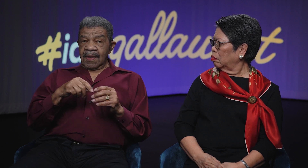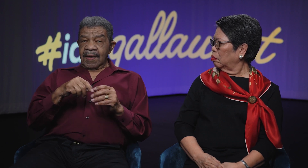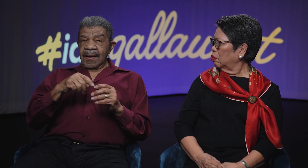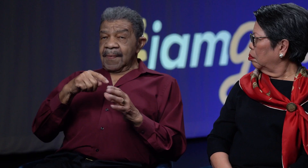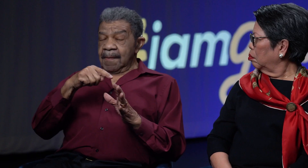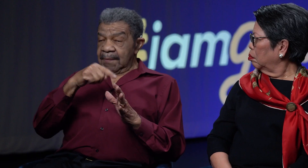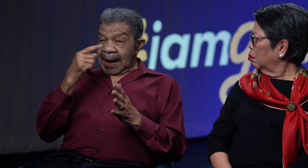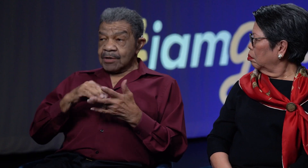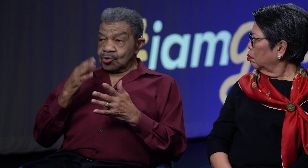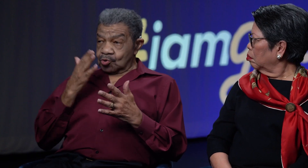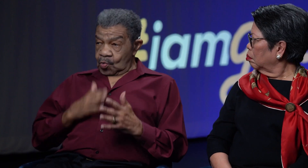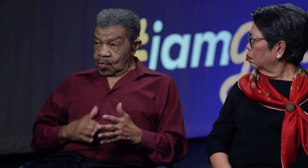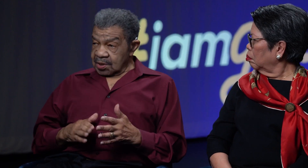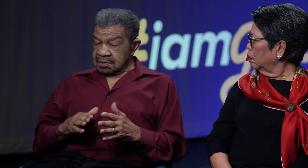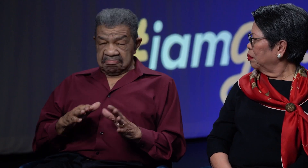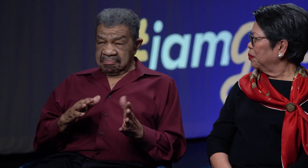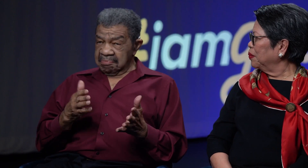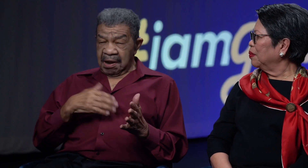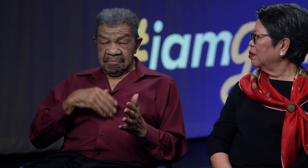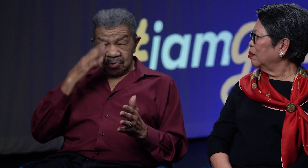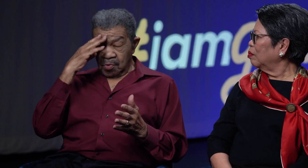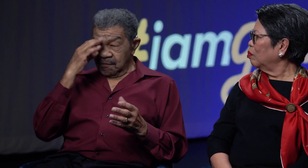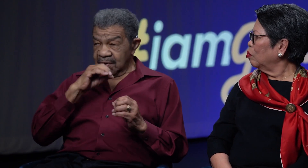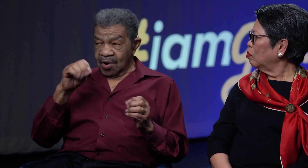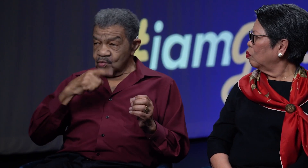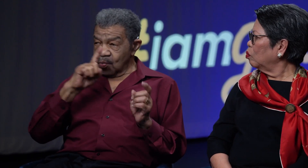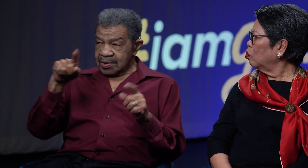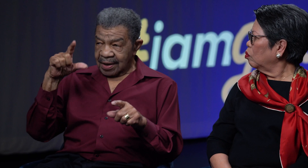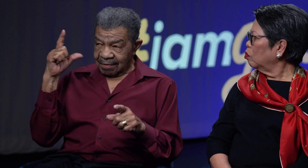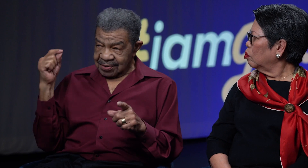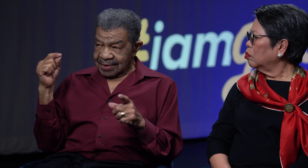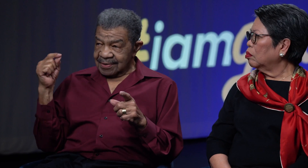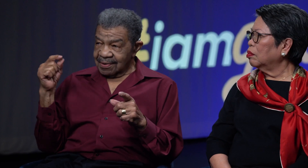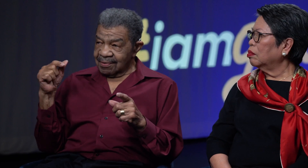I didn't know any Black students who had gone to Gallaudet.